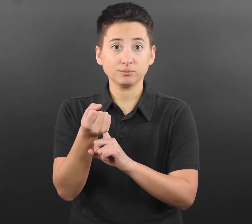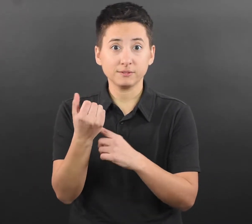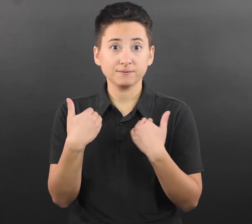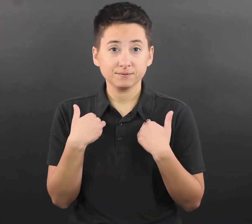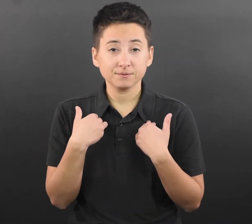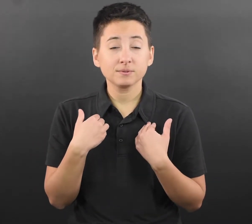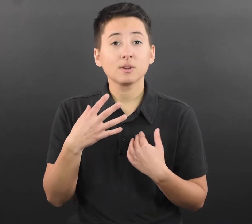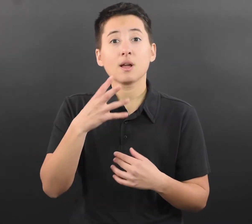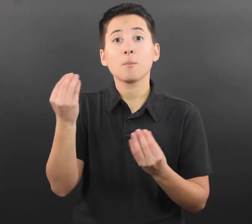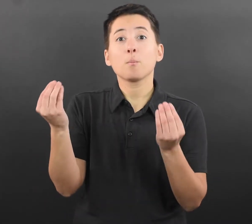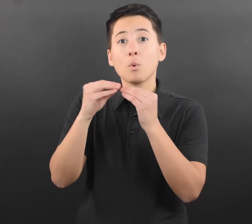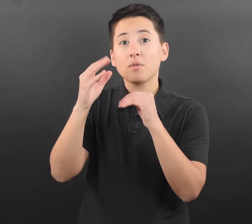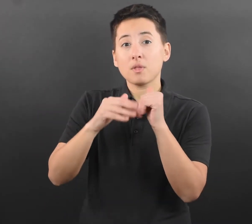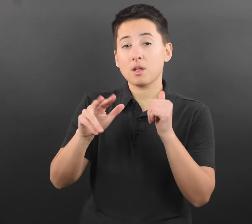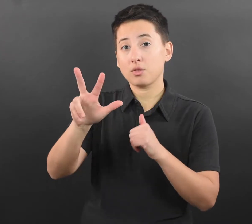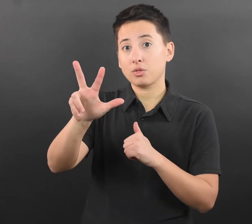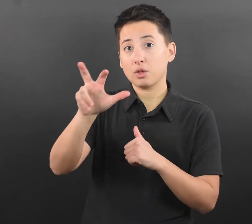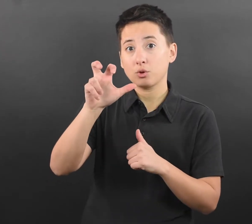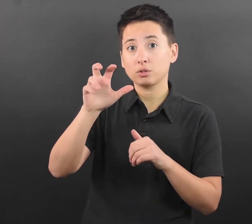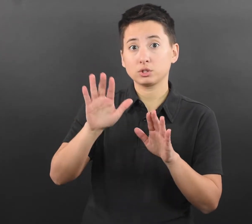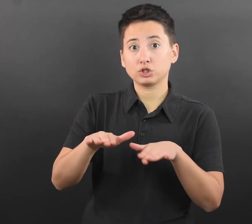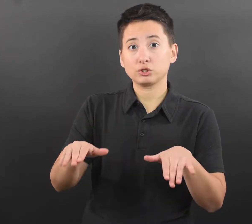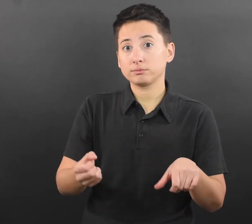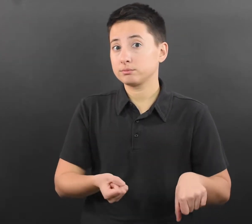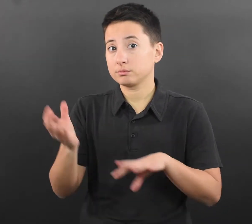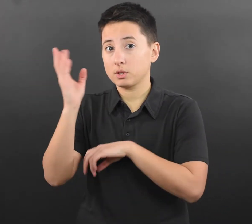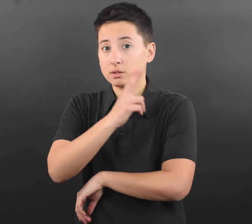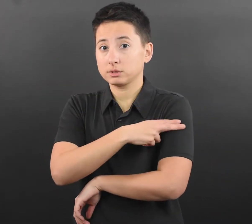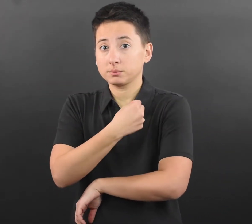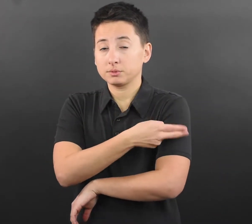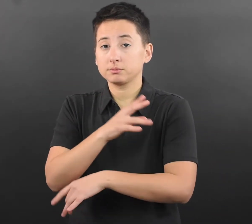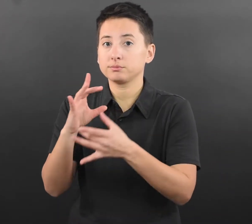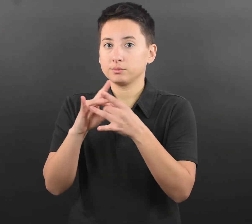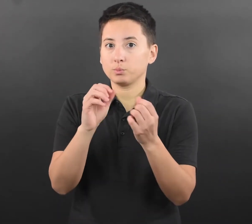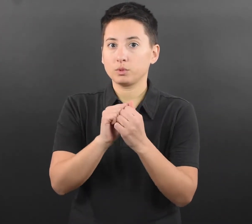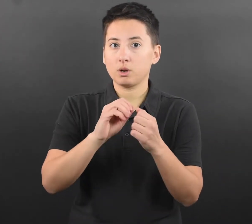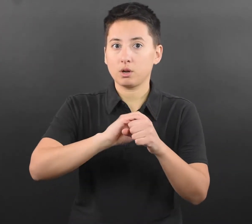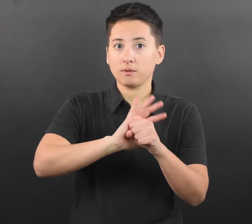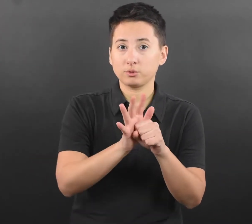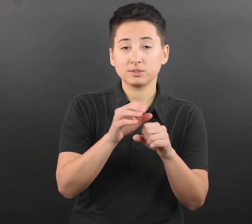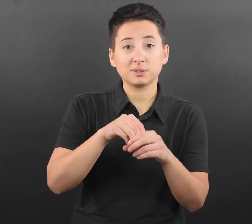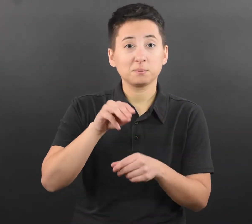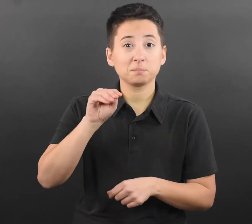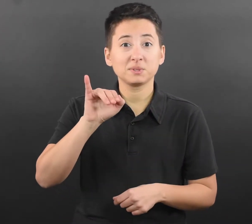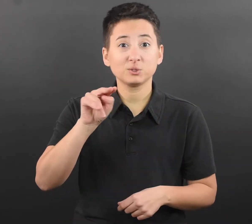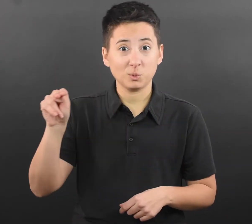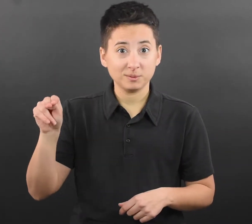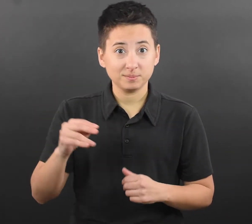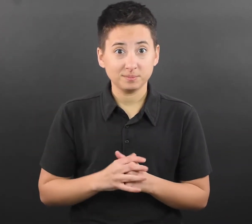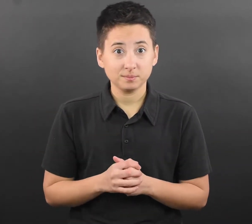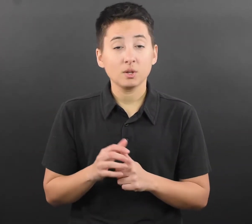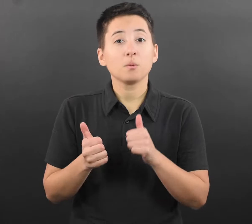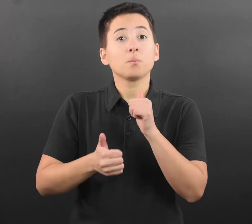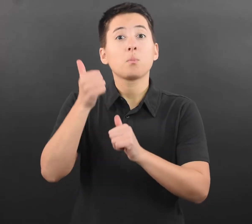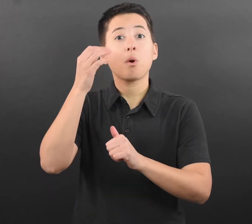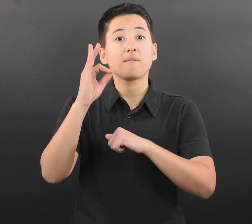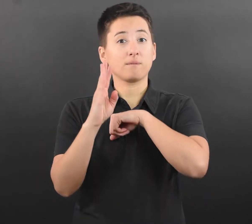related to COVID-19 in Minnesota. For much of this autumn, pediatric ICU beds have been filled